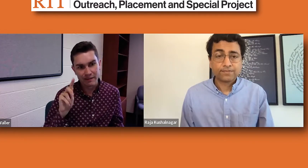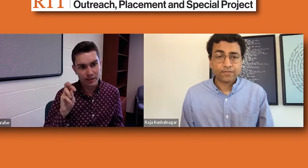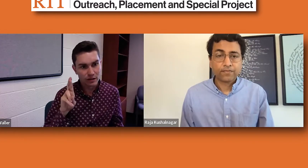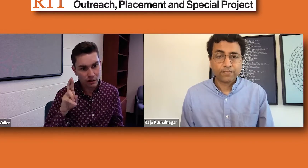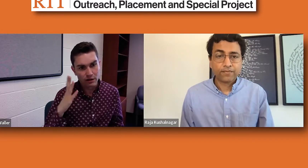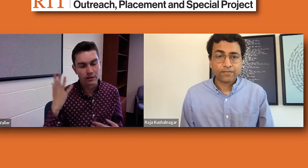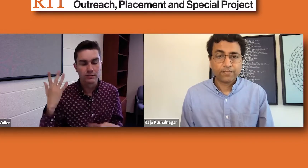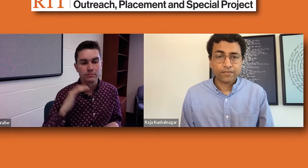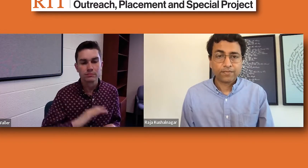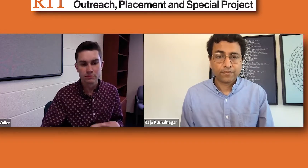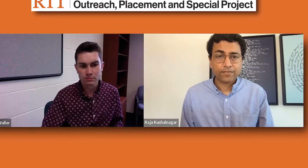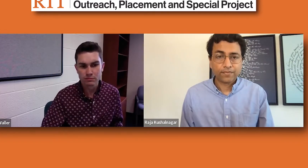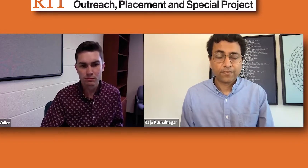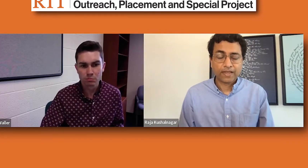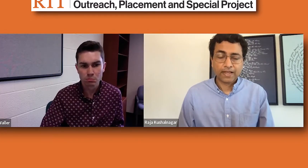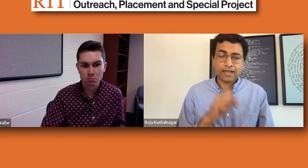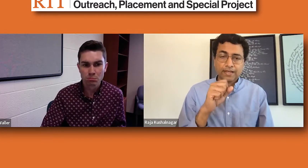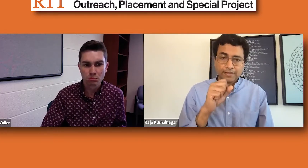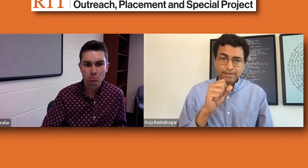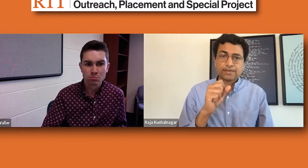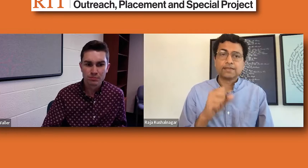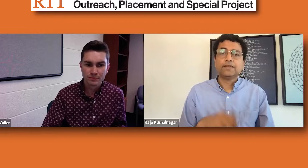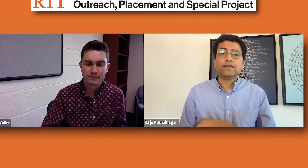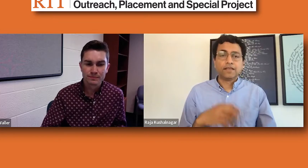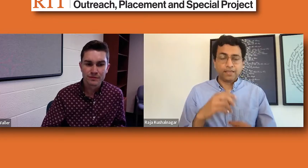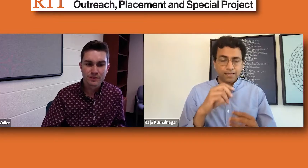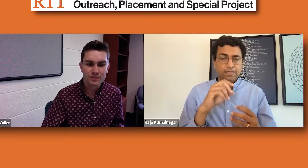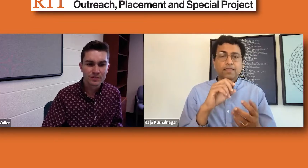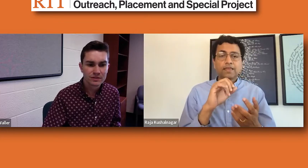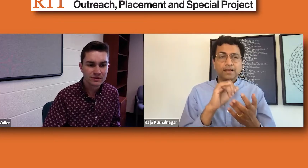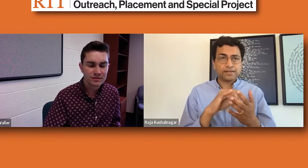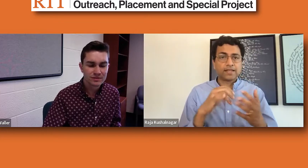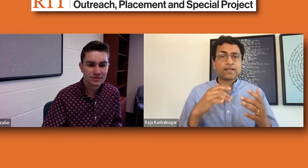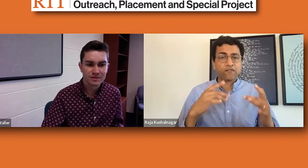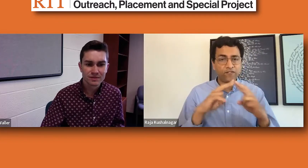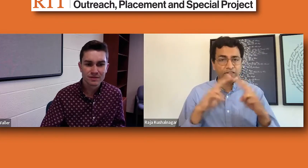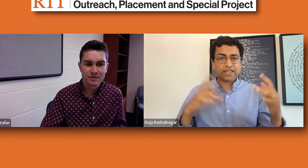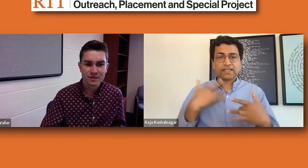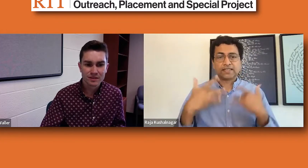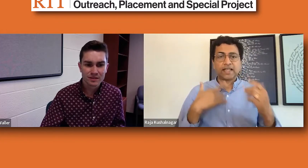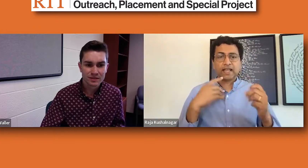of access?